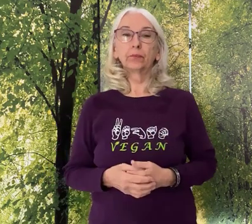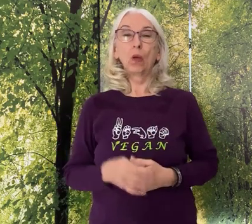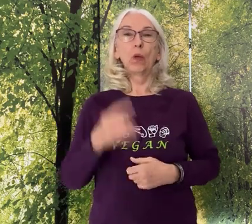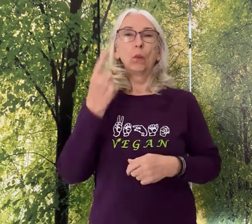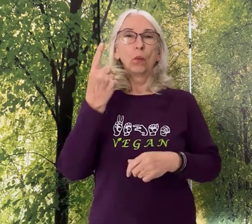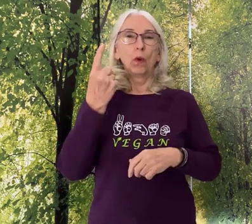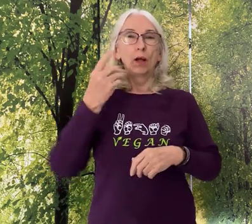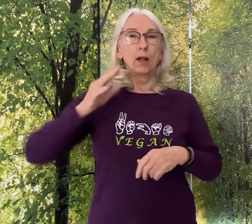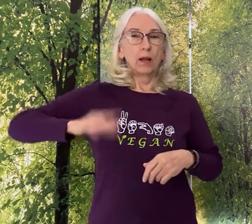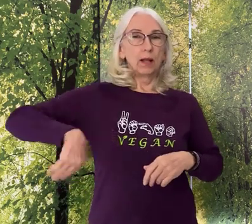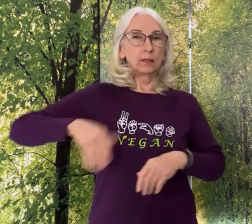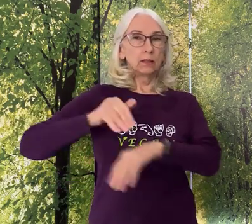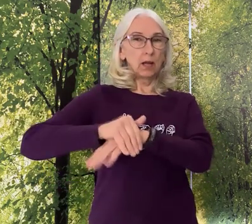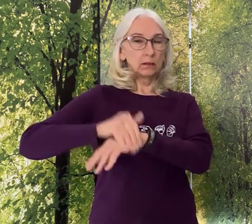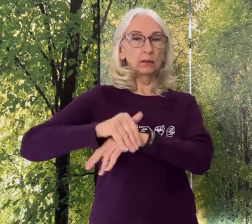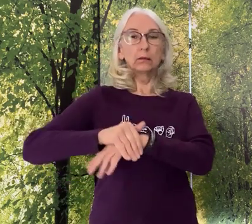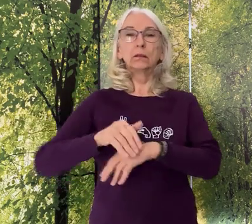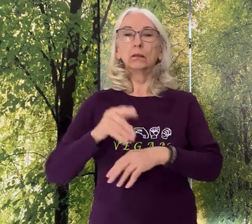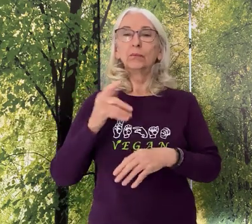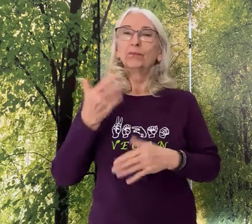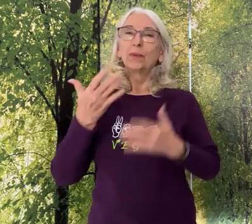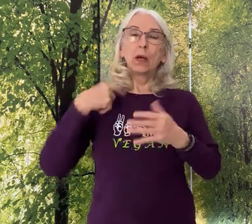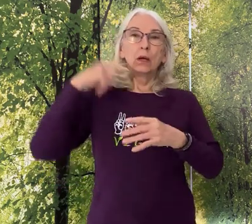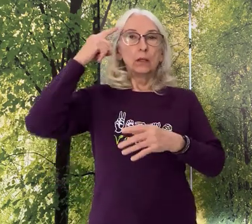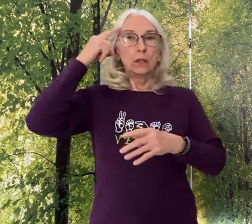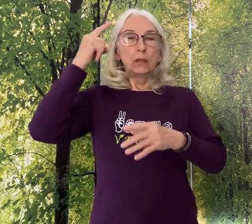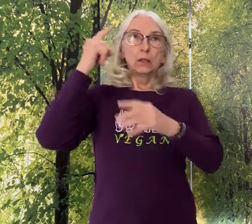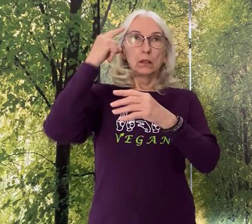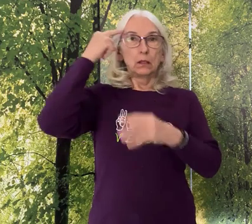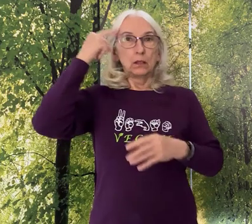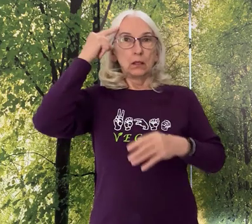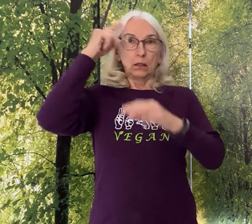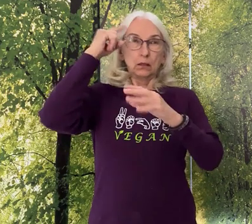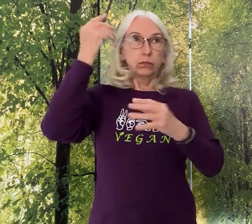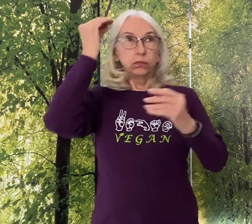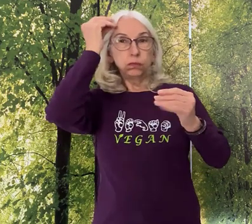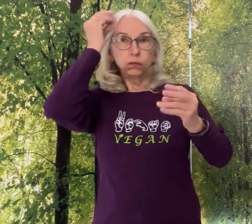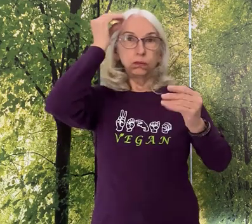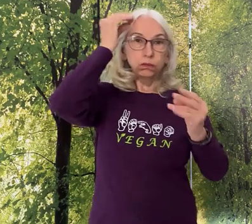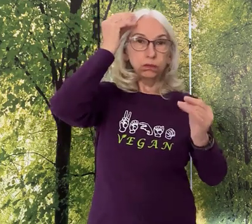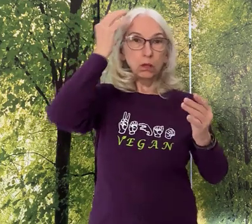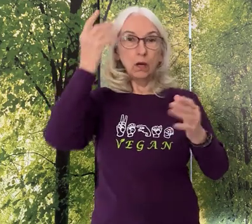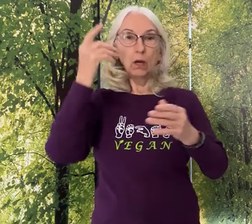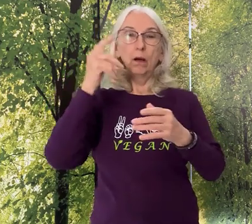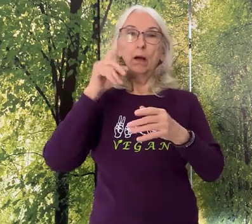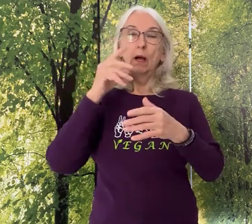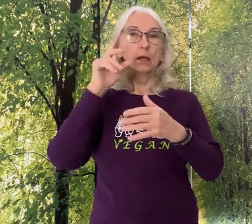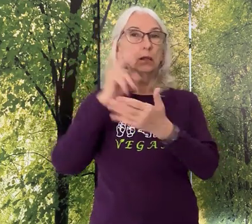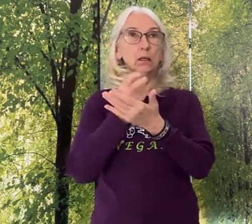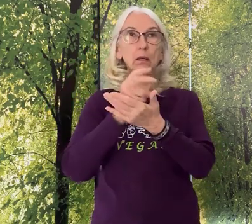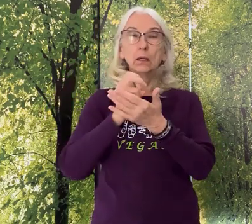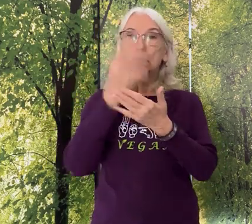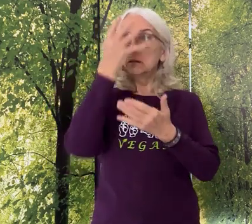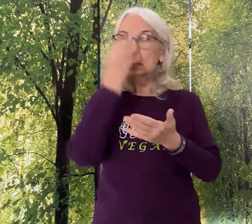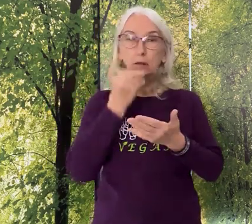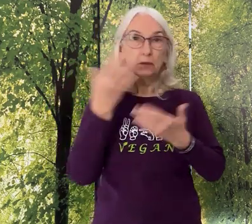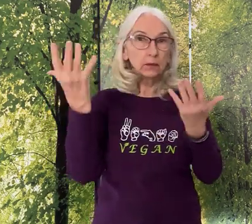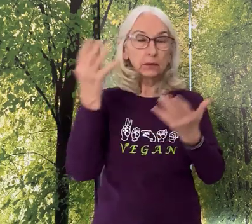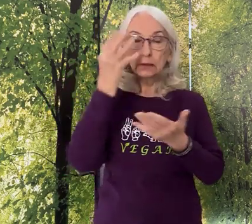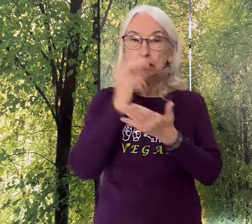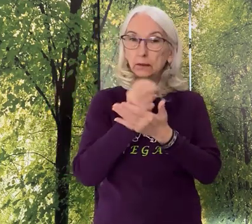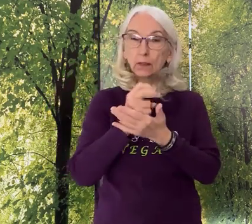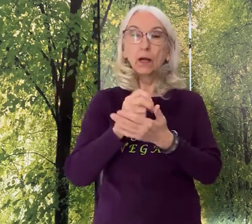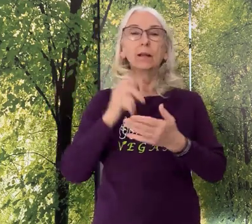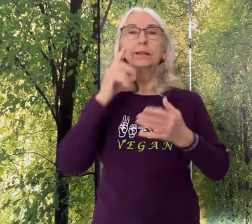Late one night, probably delirious from lack of sleep,